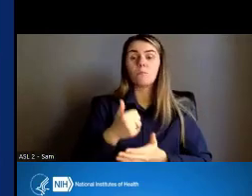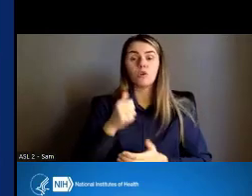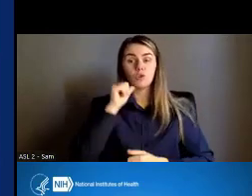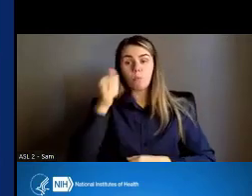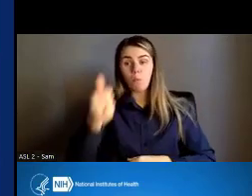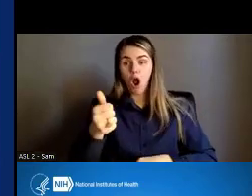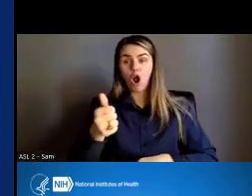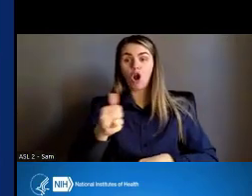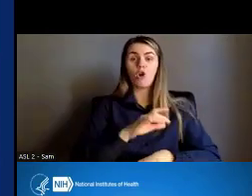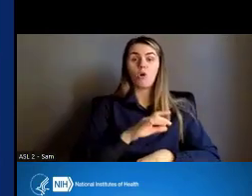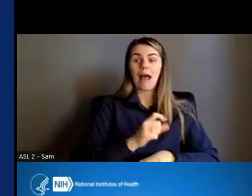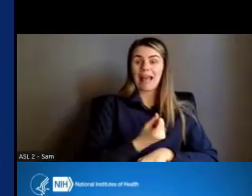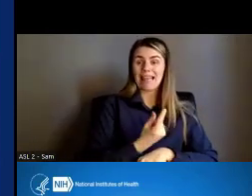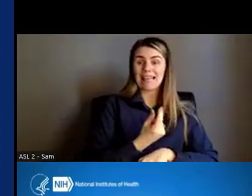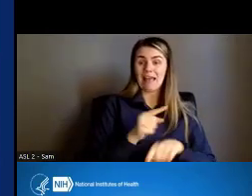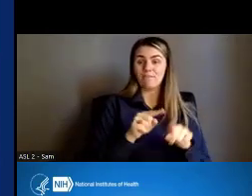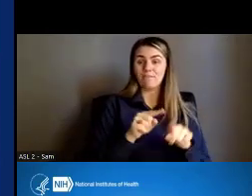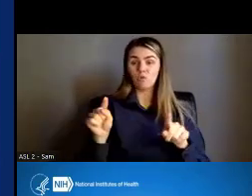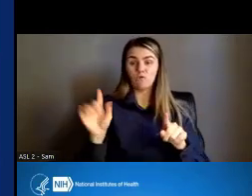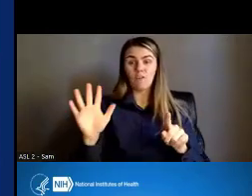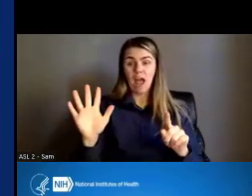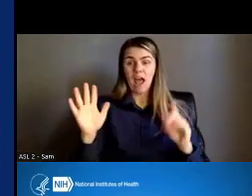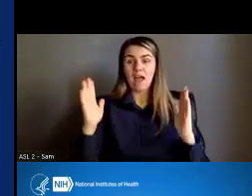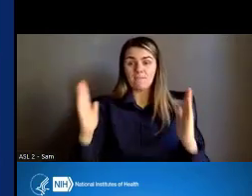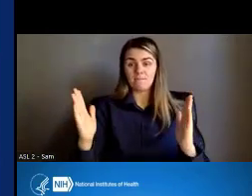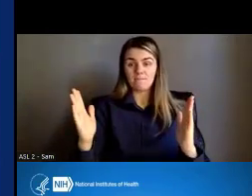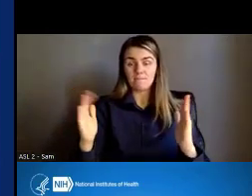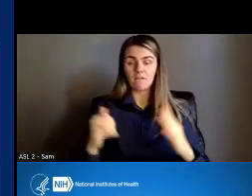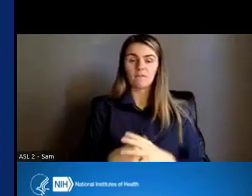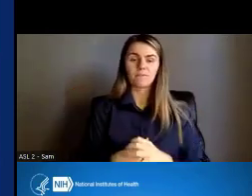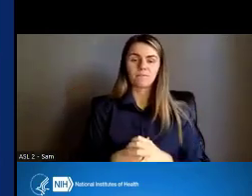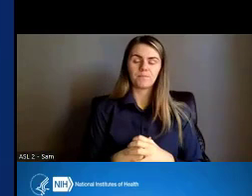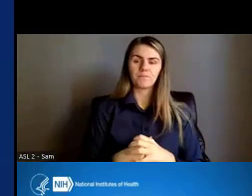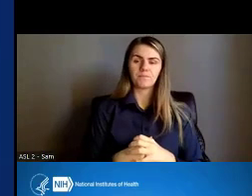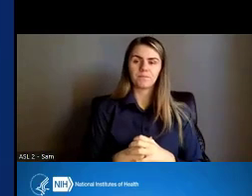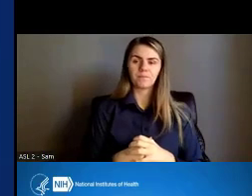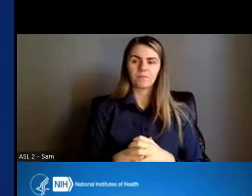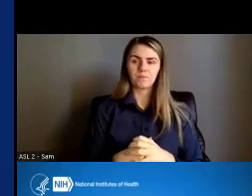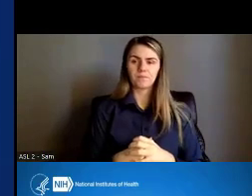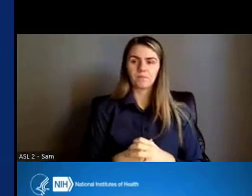and that's Ask an NIH Program Officer.